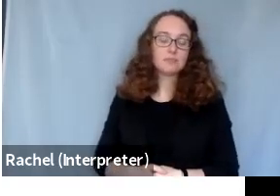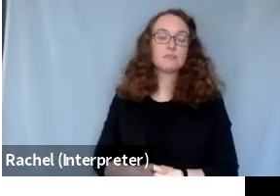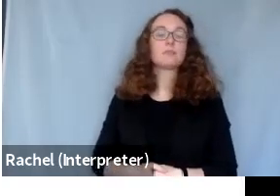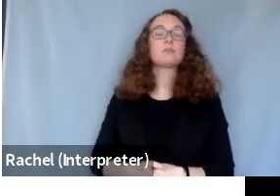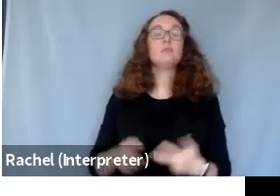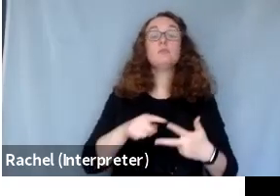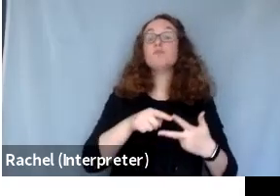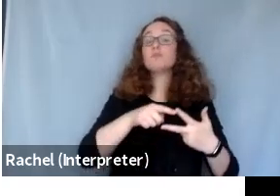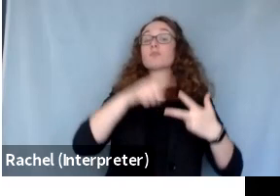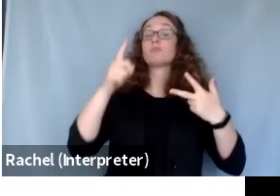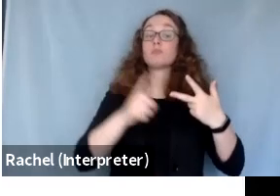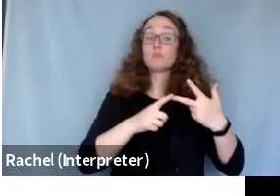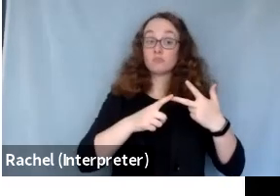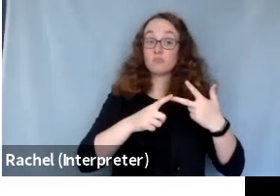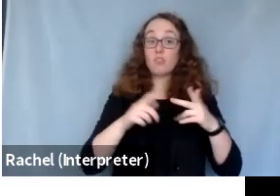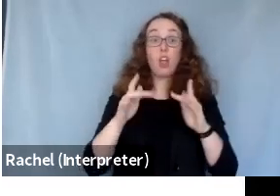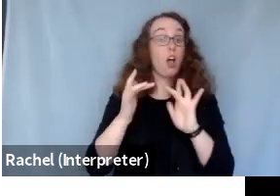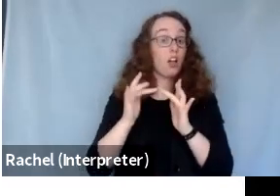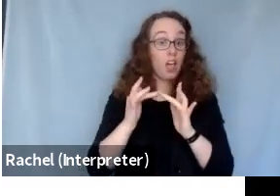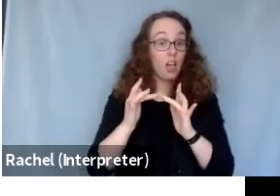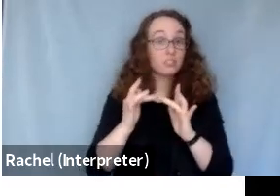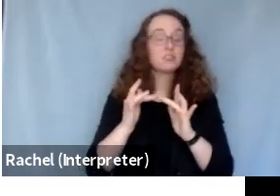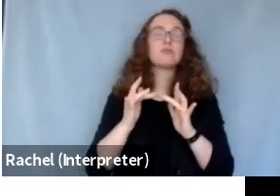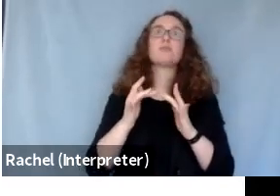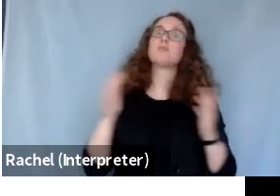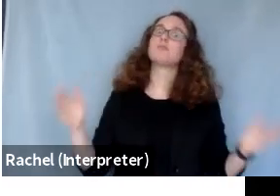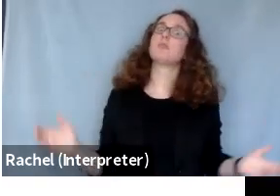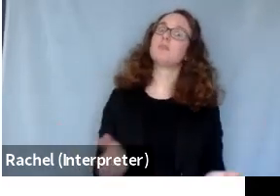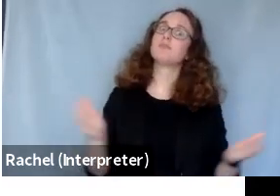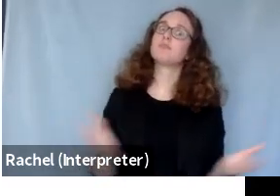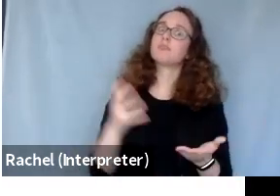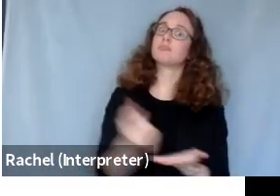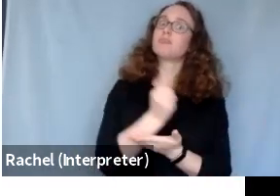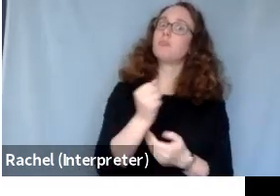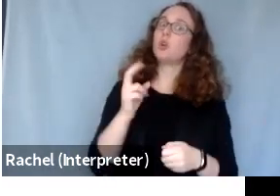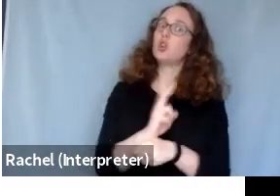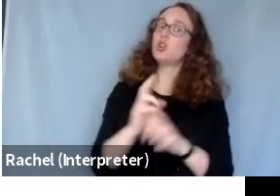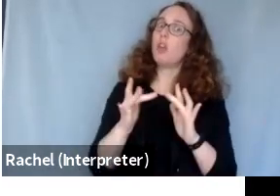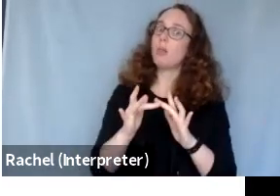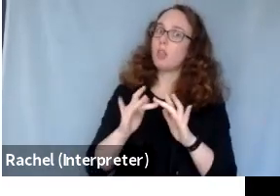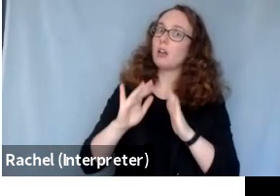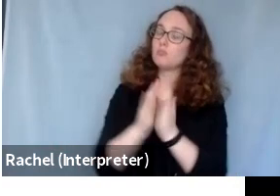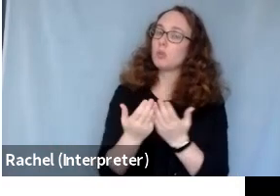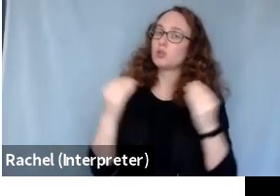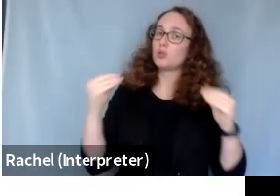suggesting and hopefully encourage you guys to really jump on this and use it to the best you can for this semester. It's a good